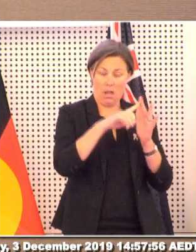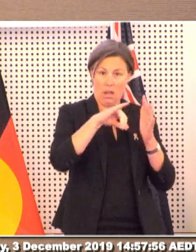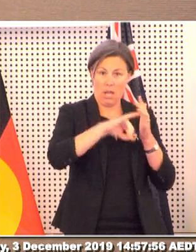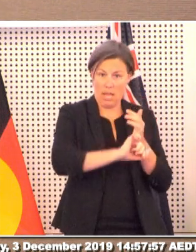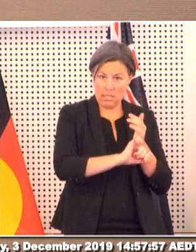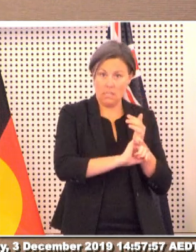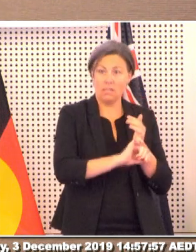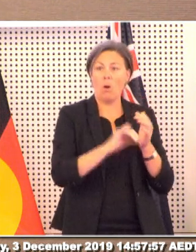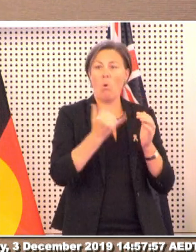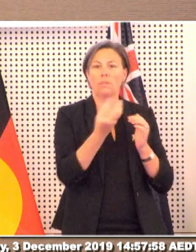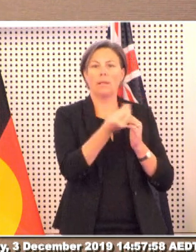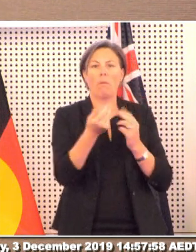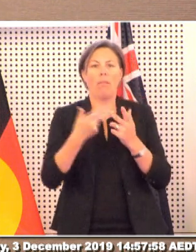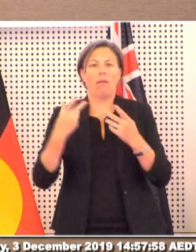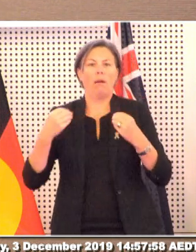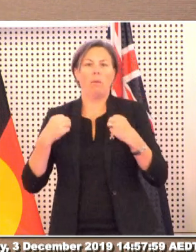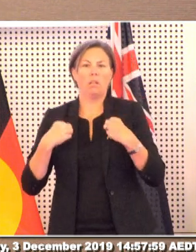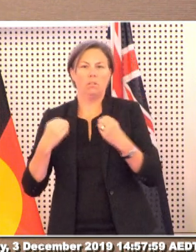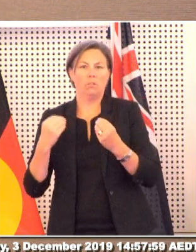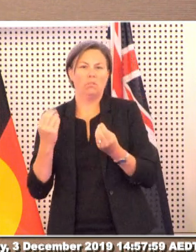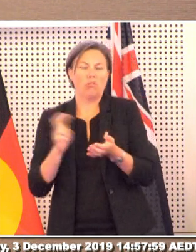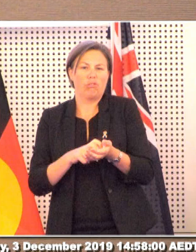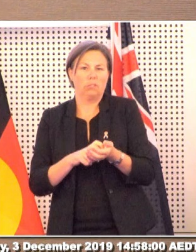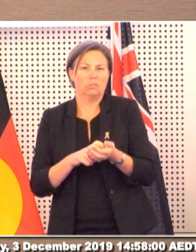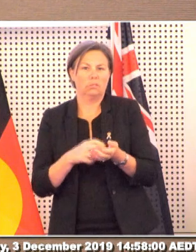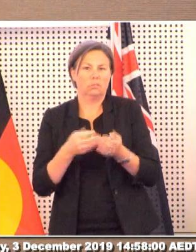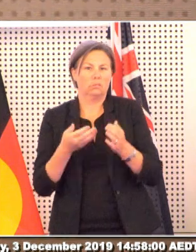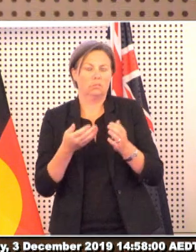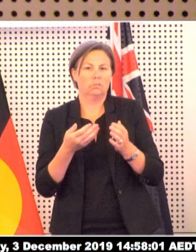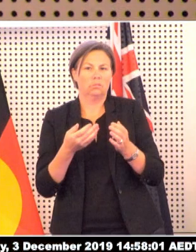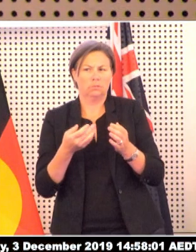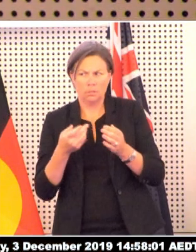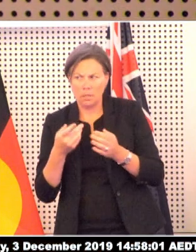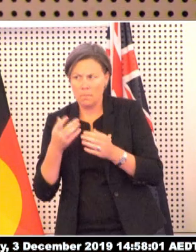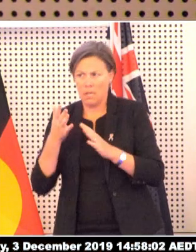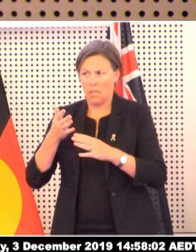Some of them may be employees. Employees of the place where the person is living?